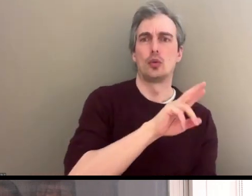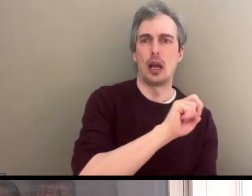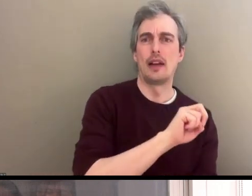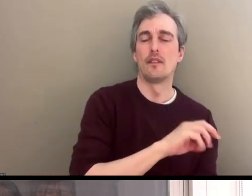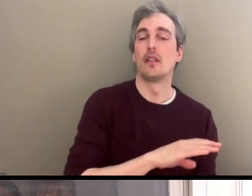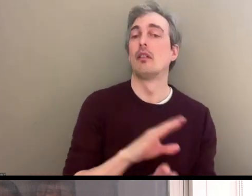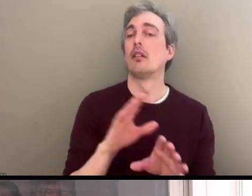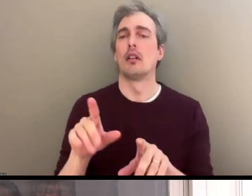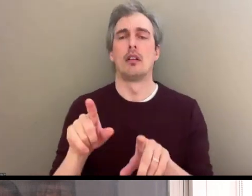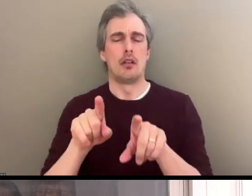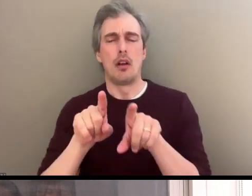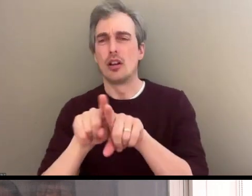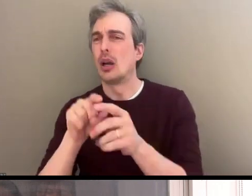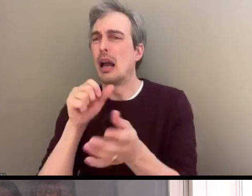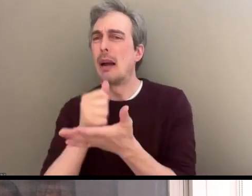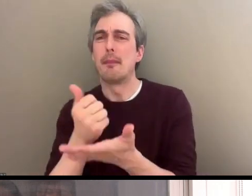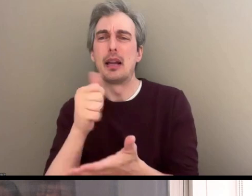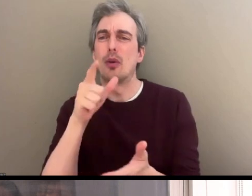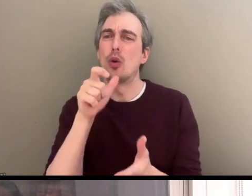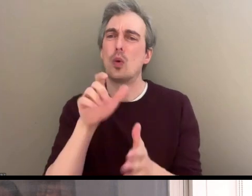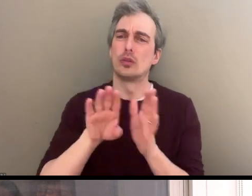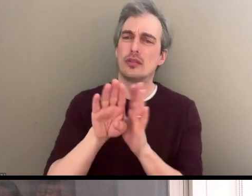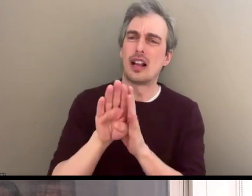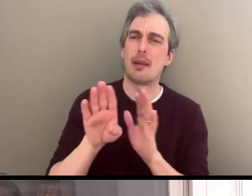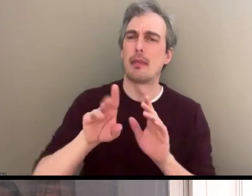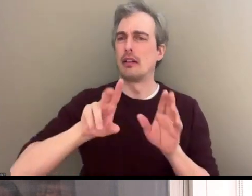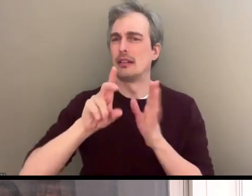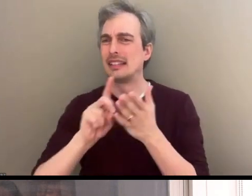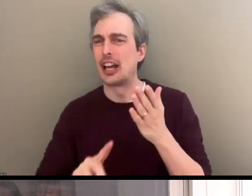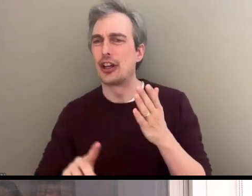whoever's going to make those checks, it's designed for them in mind.